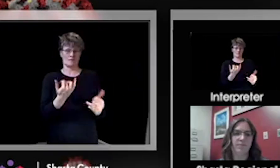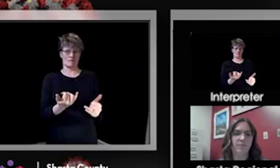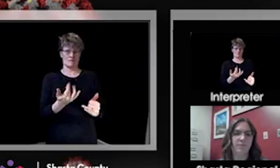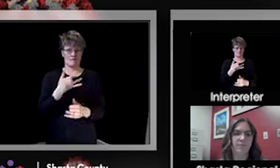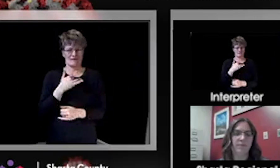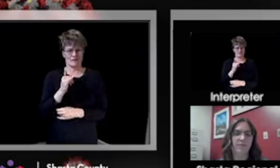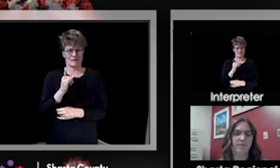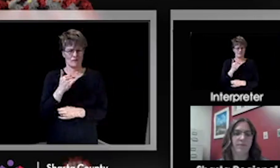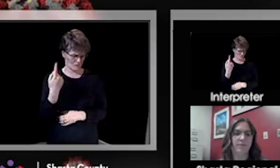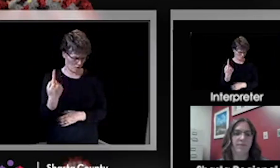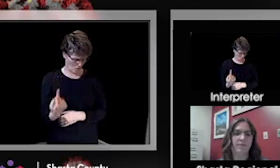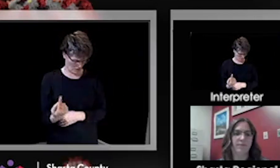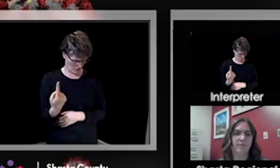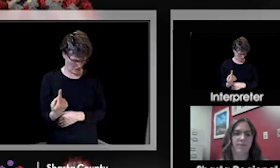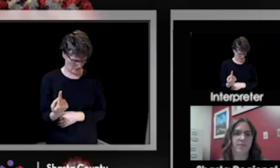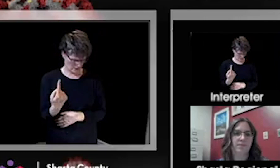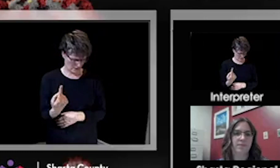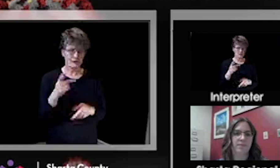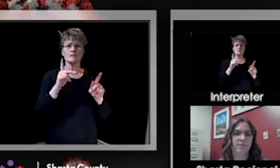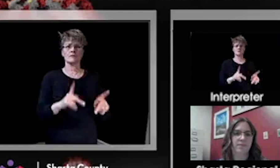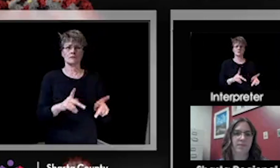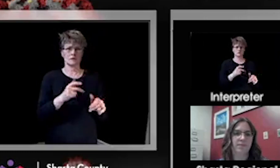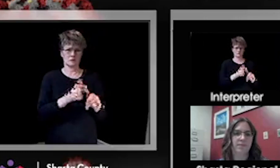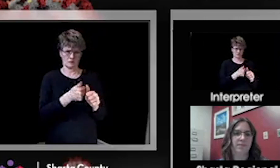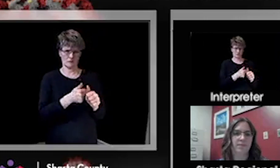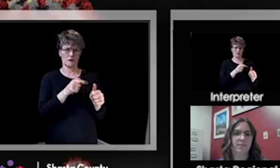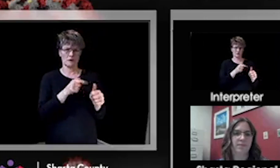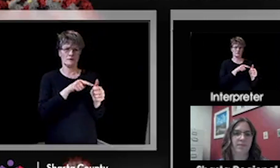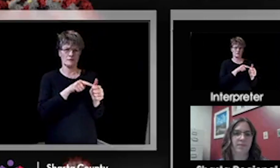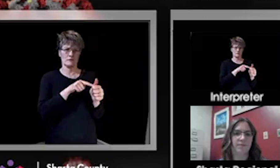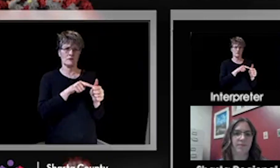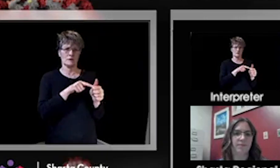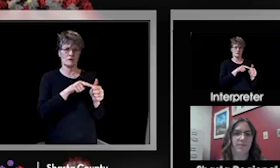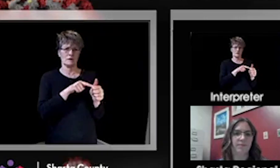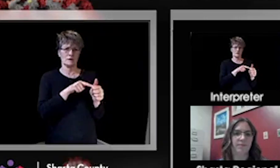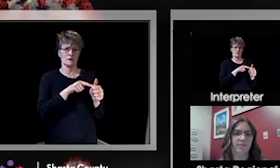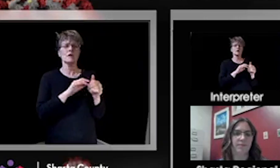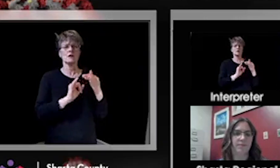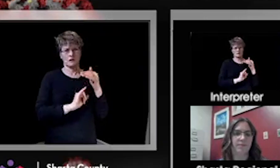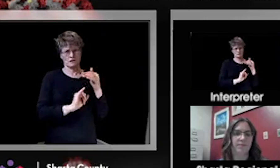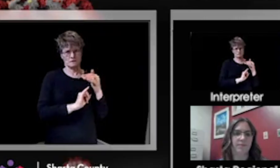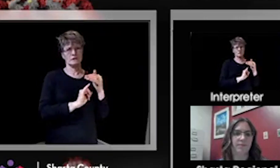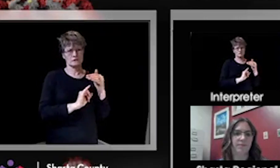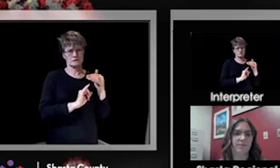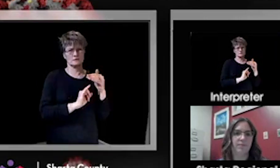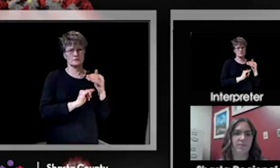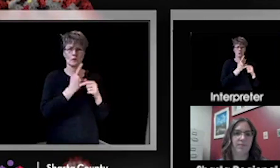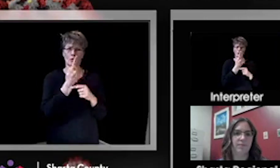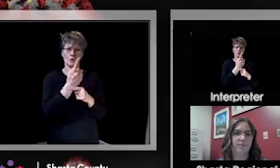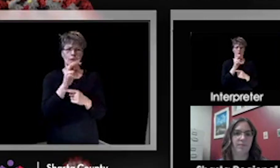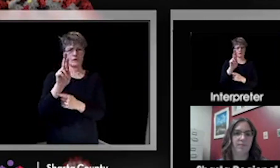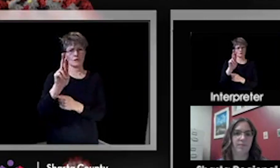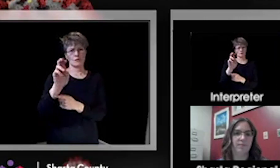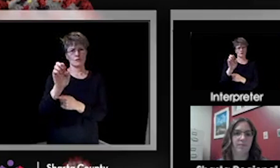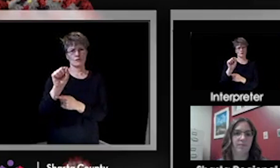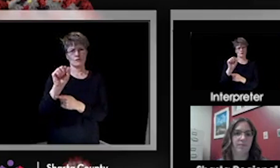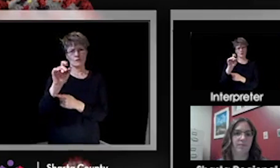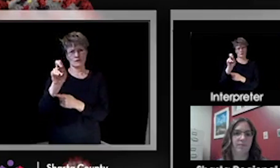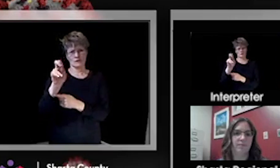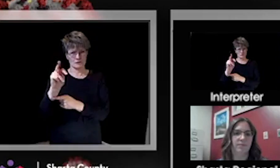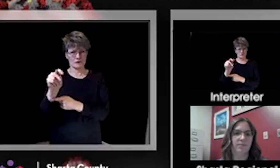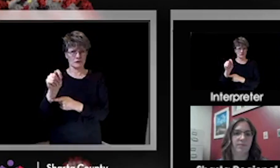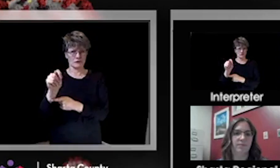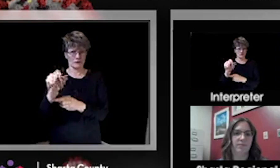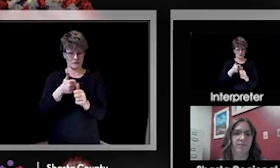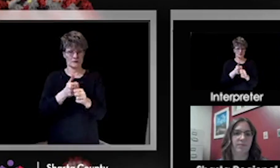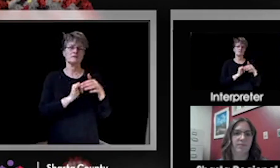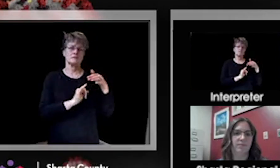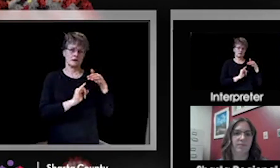individual who is still in isolation at the Veterans Home.